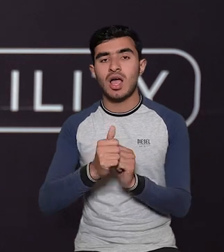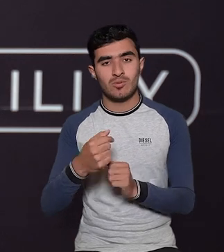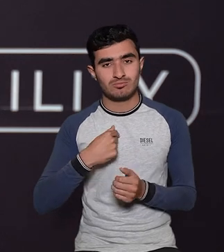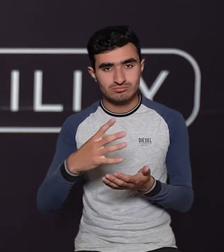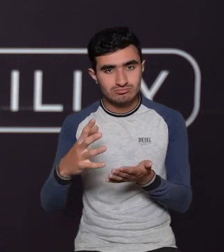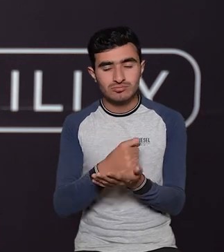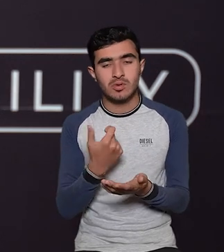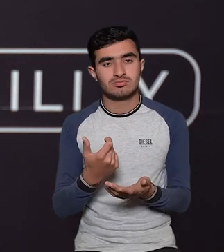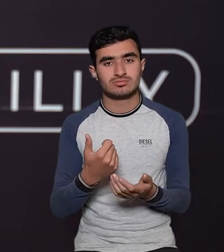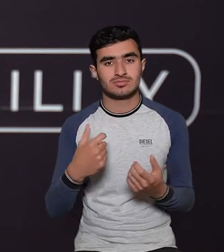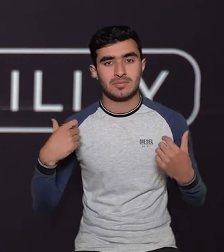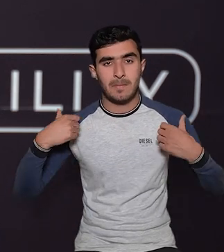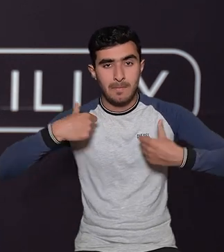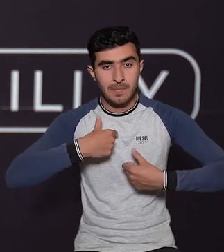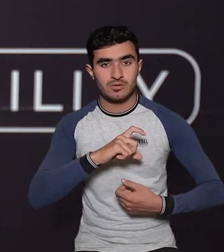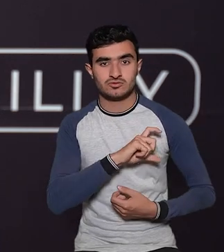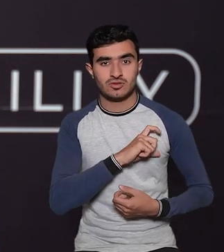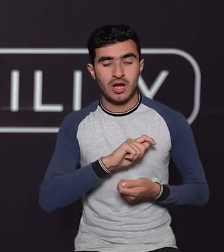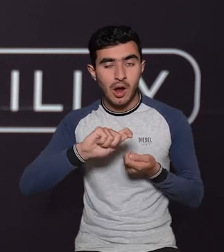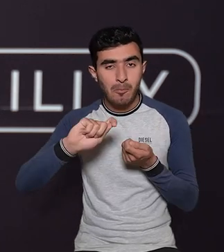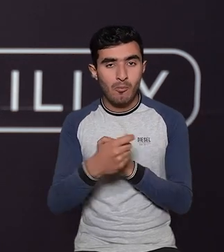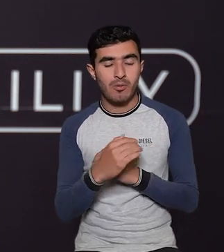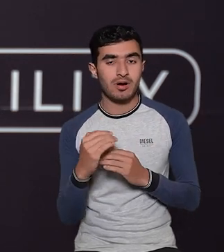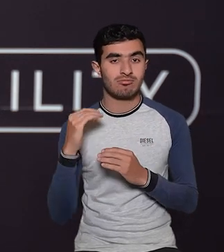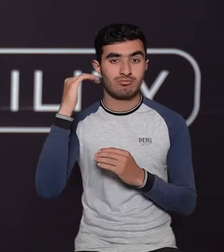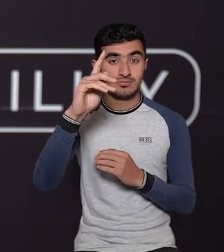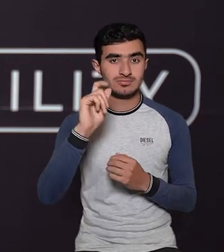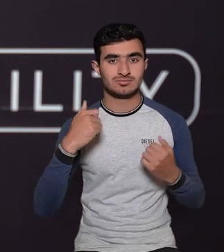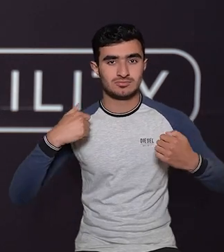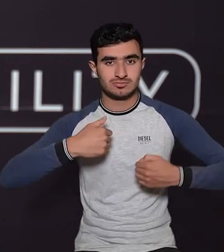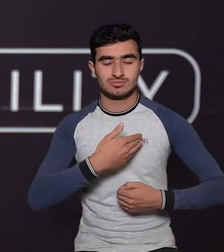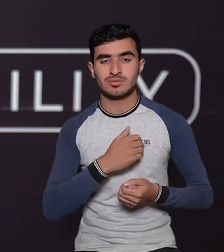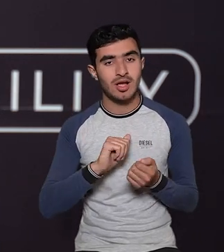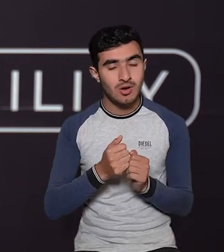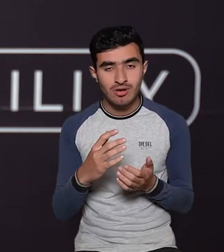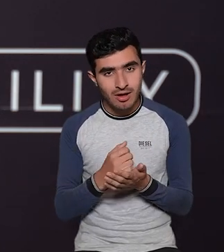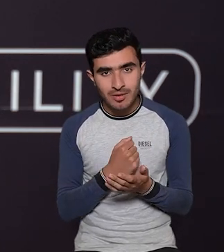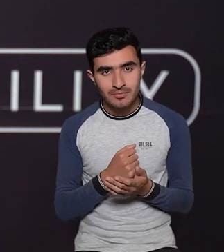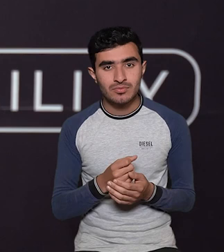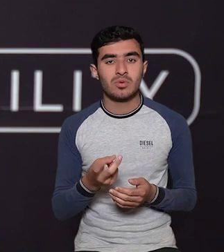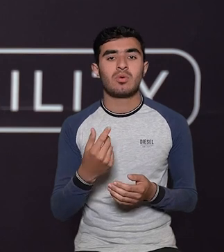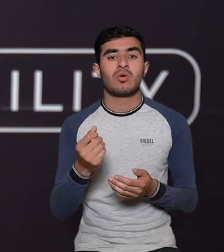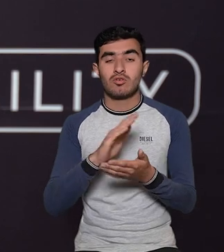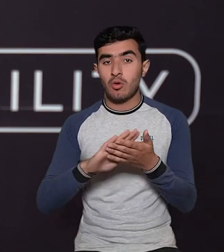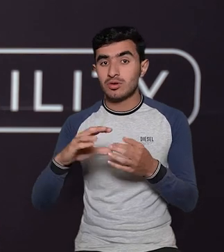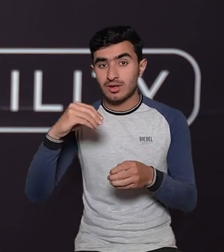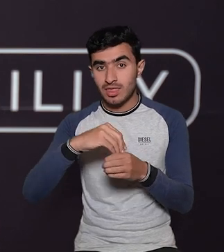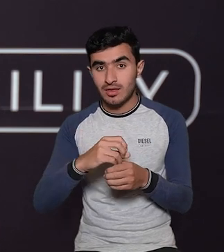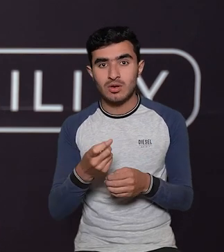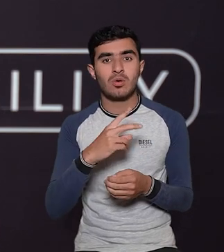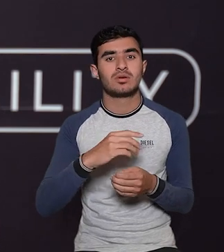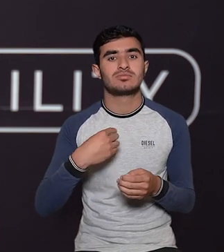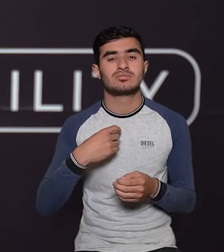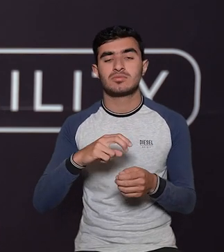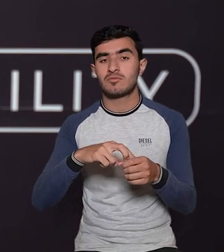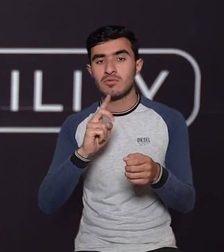of how I got this full college sports blazzer at Aitchison College and was the best leaving sportsman of my batch.